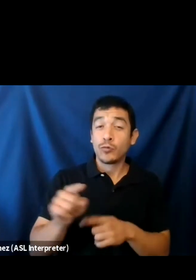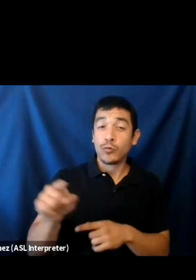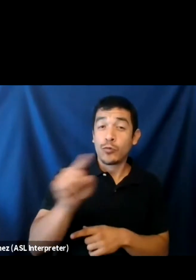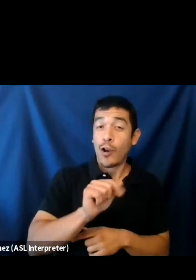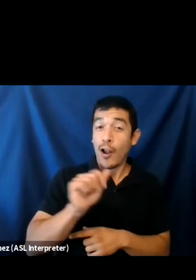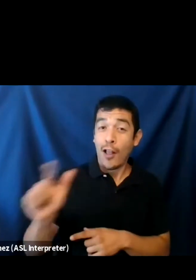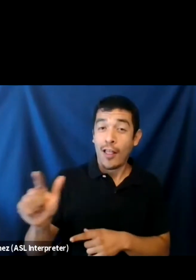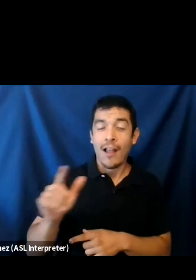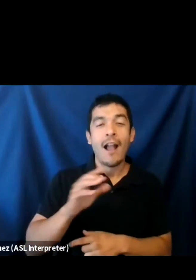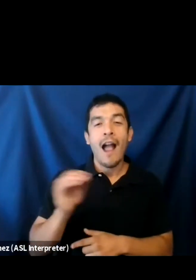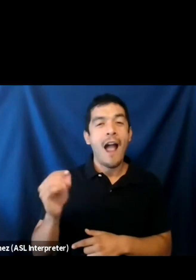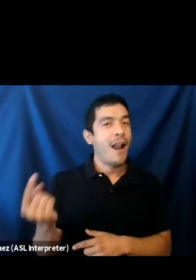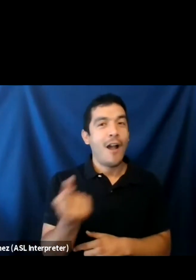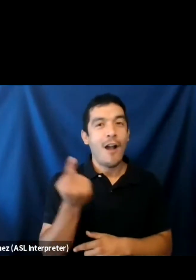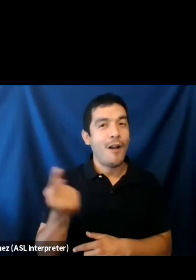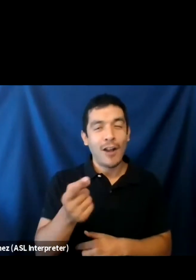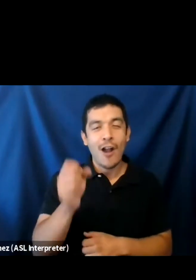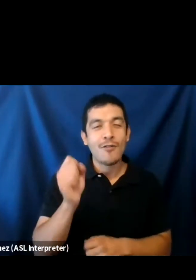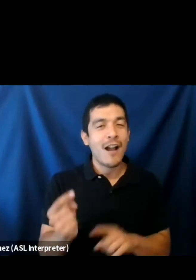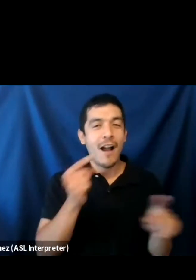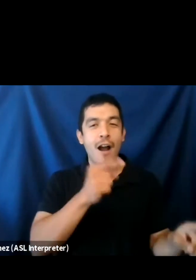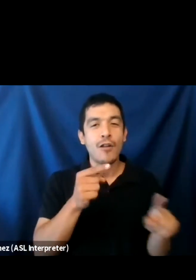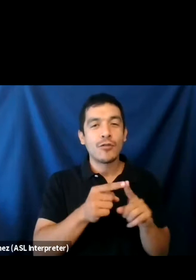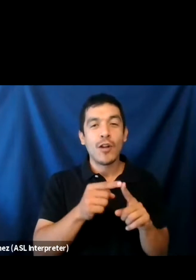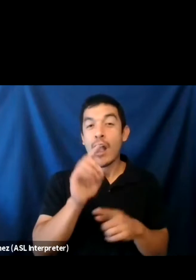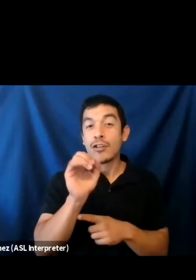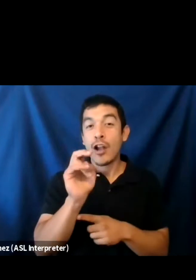And always you can go to documentary.org